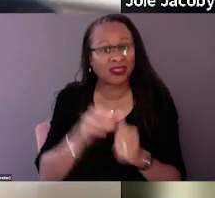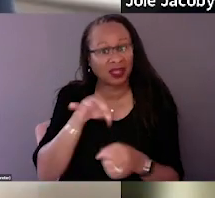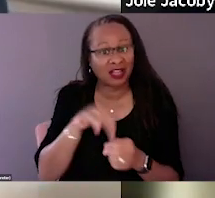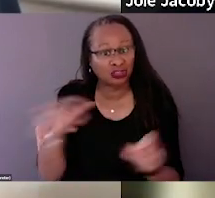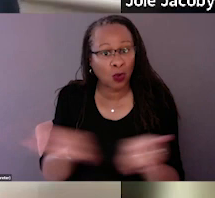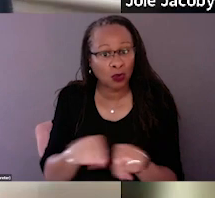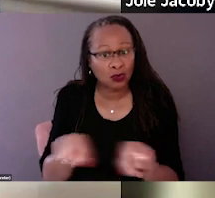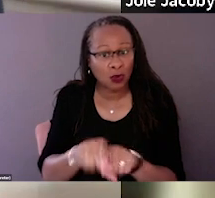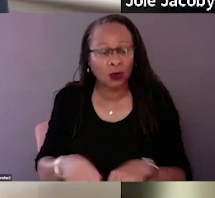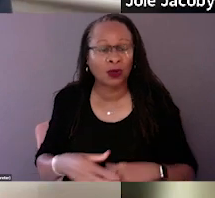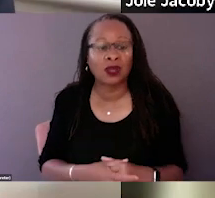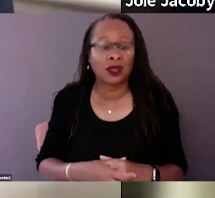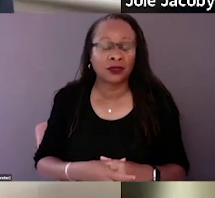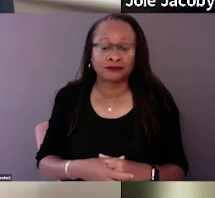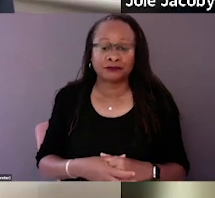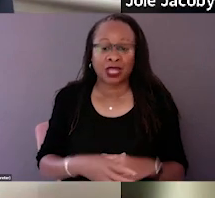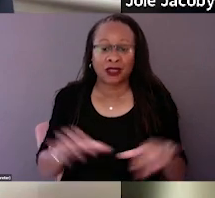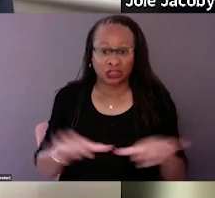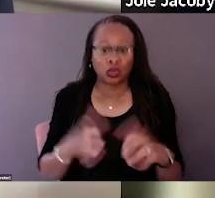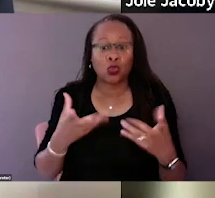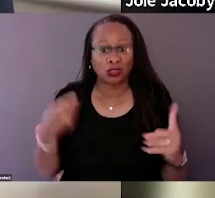But I do wanna just, that Obama section,